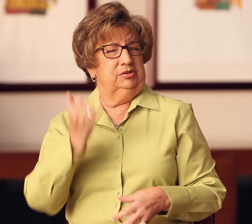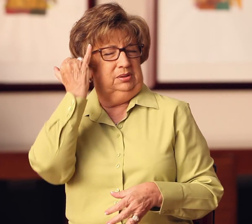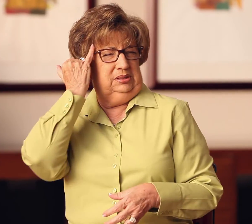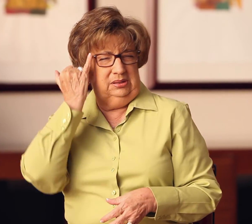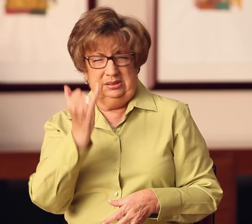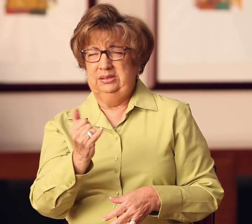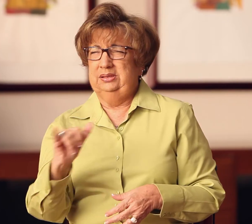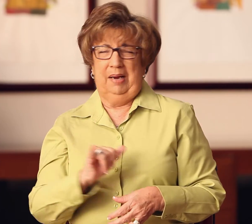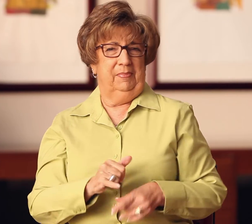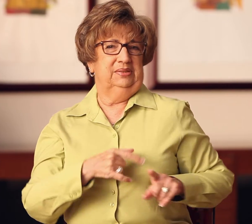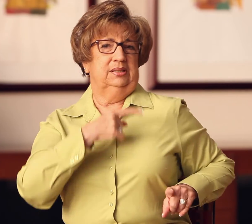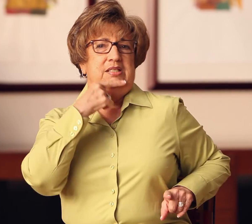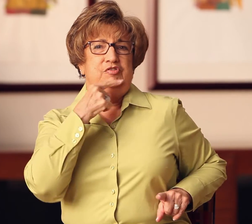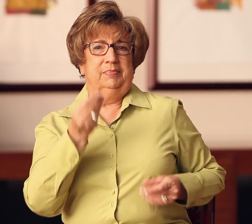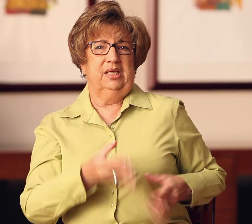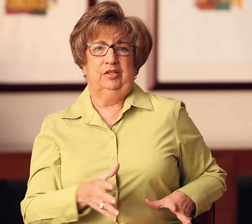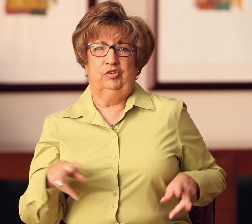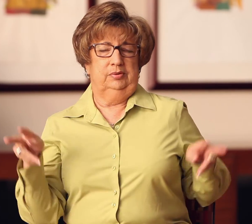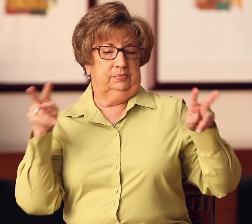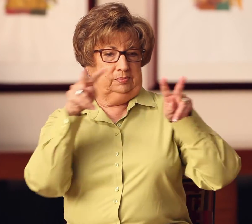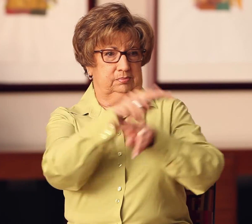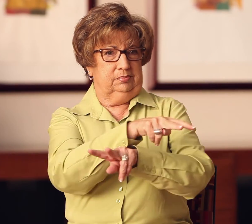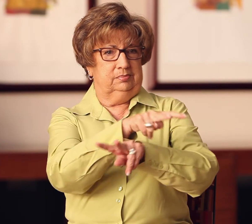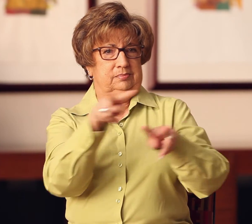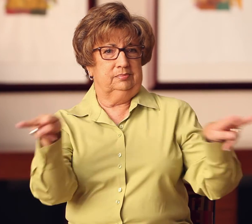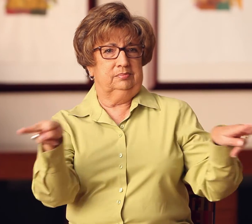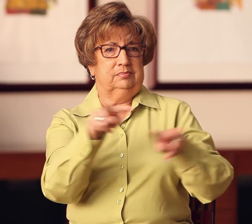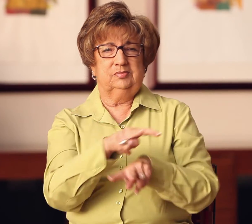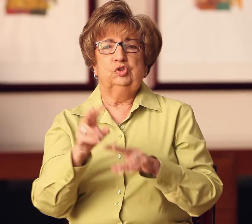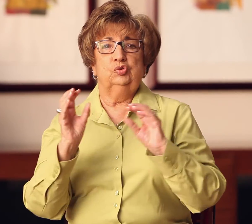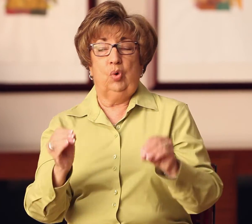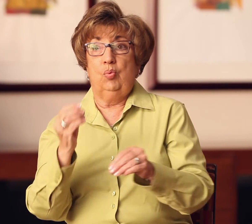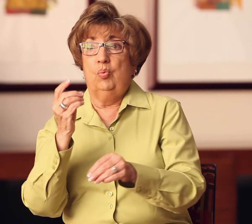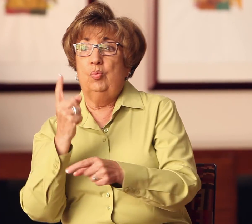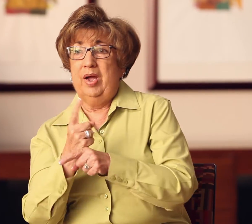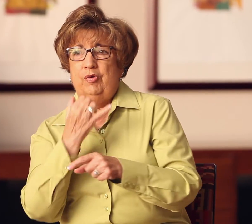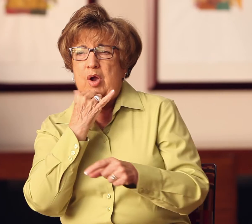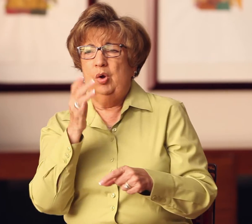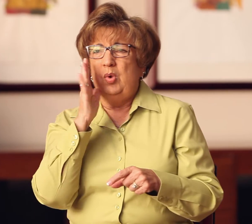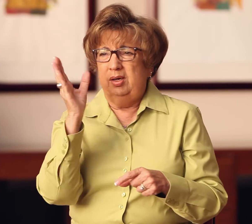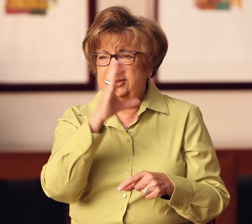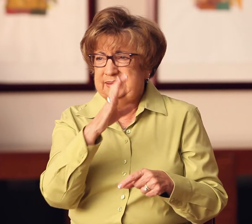same purpose as the hearing mediator, to oversee both parties, not to determine right or wrong,